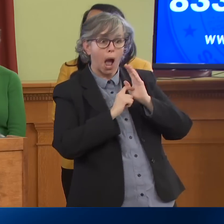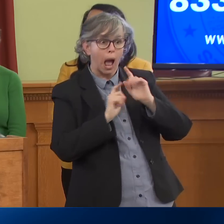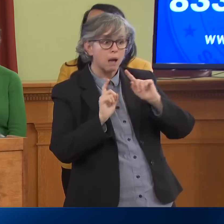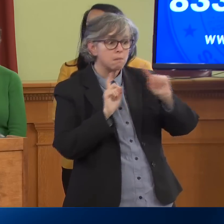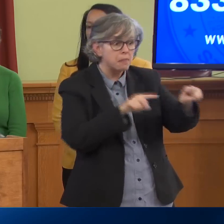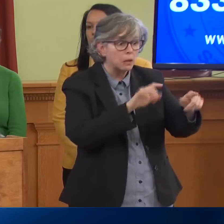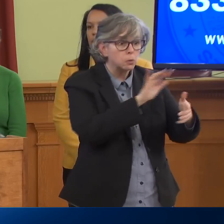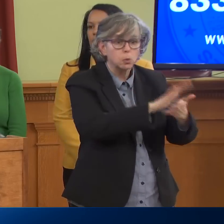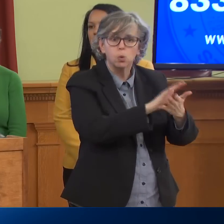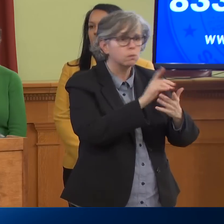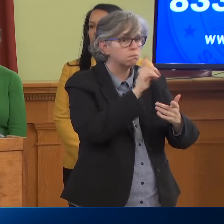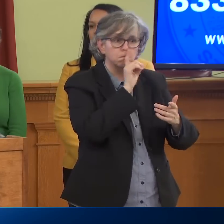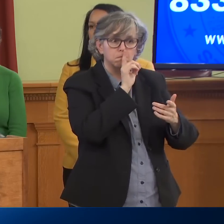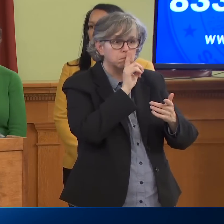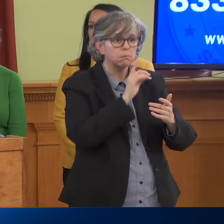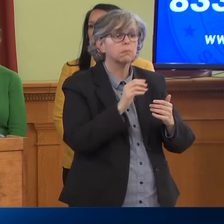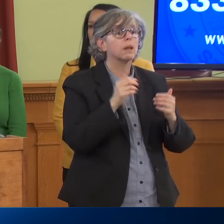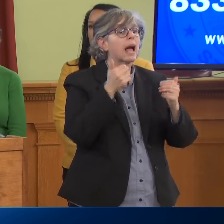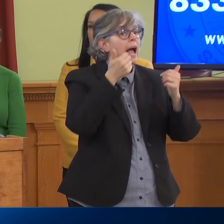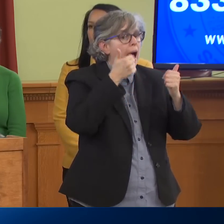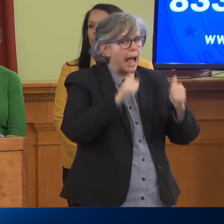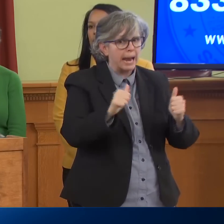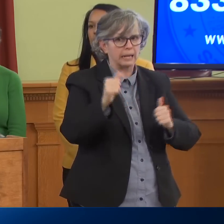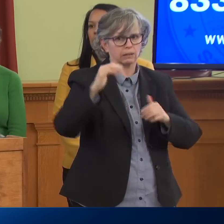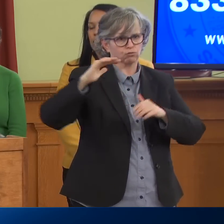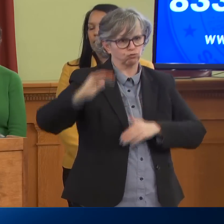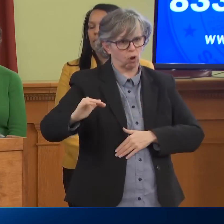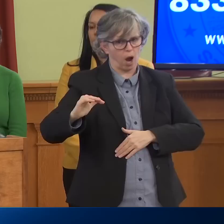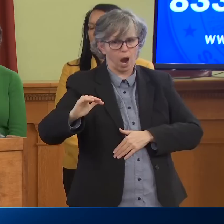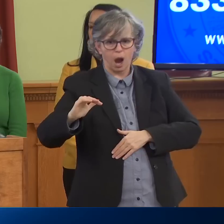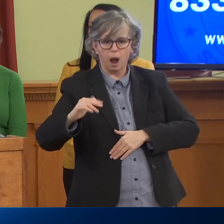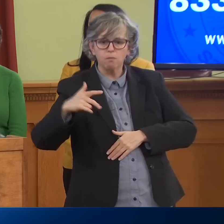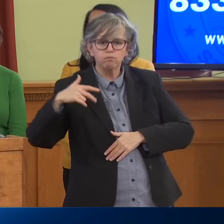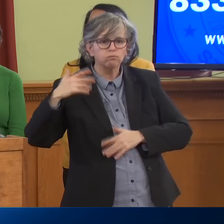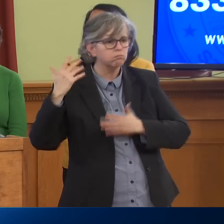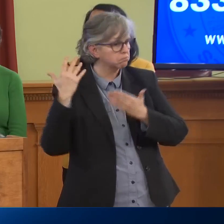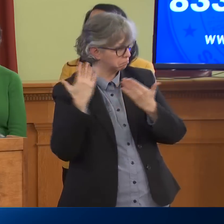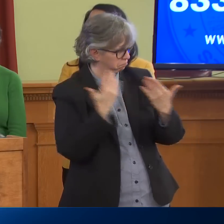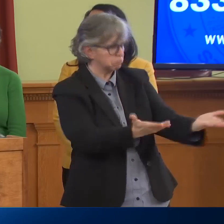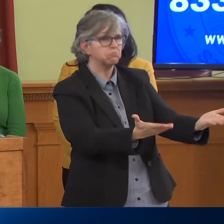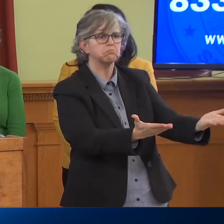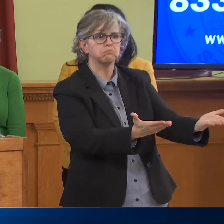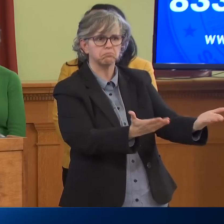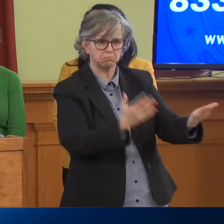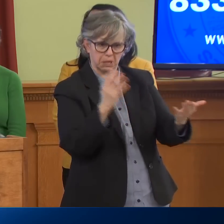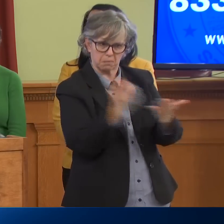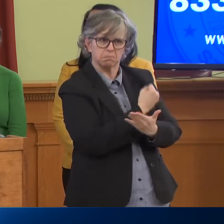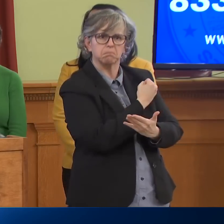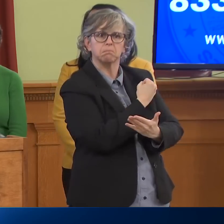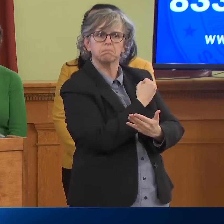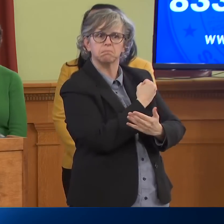THIS. THE POINT IS THAT THERE IS NO REQUIREMENT AS FAR AS INCOME.